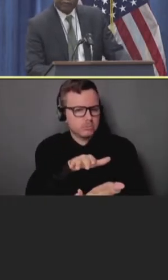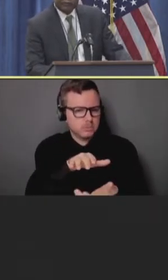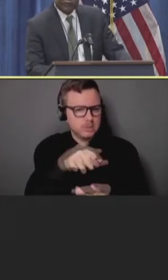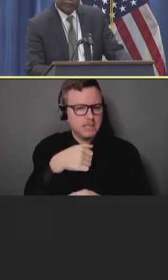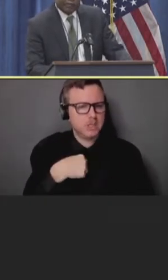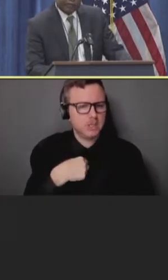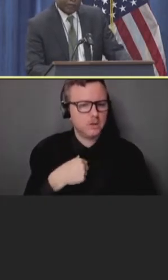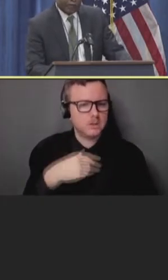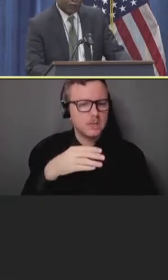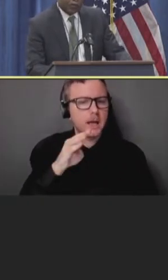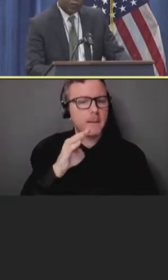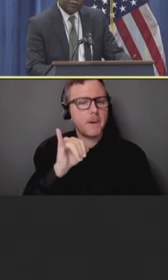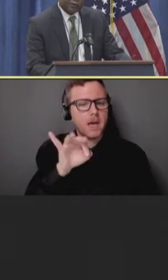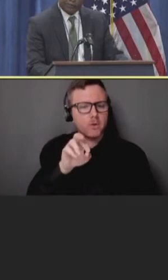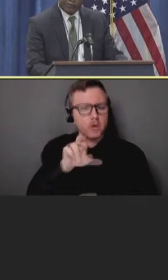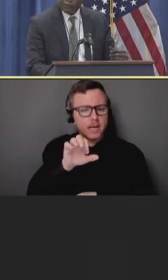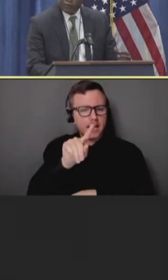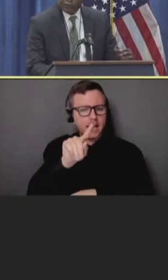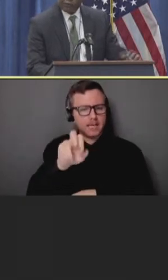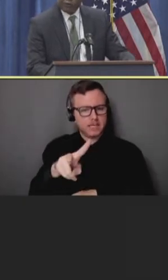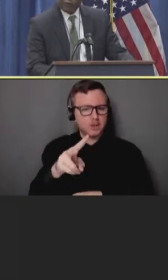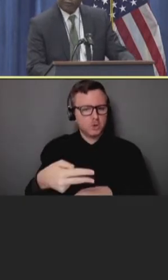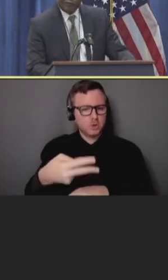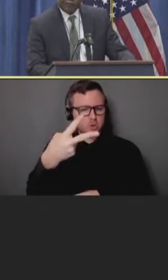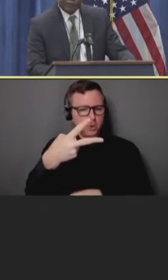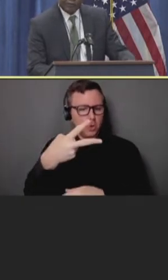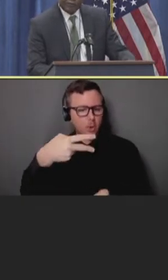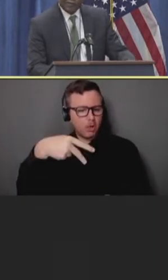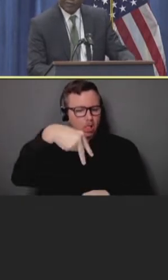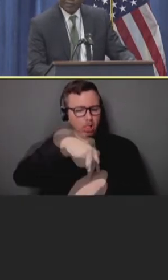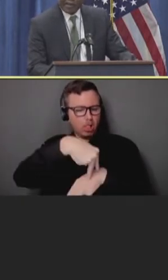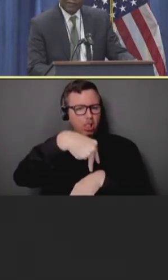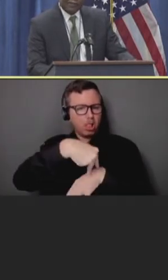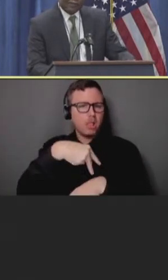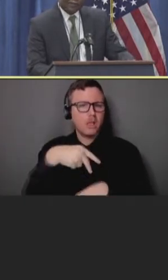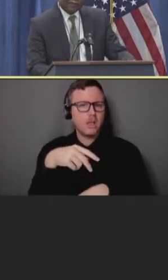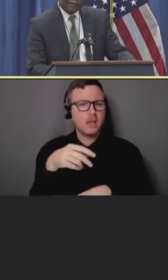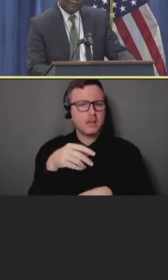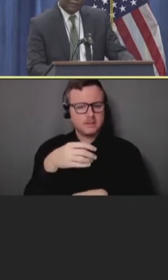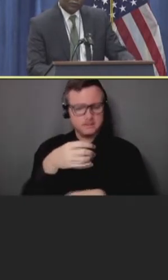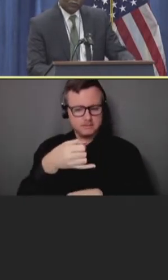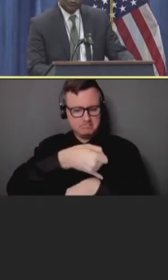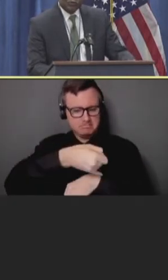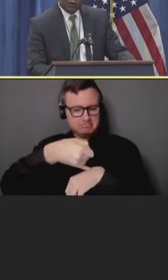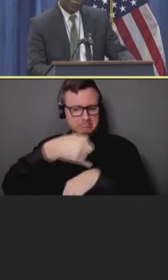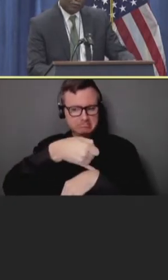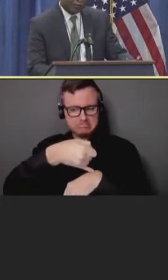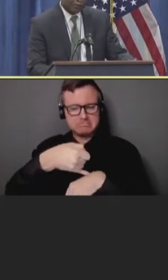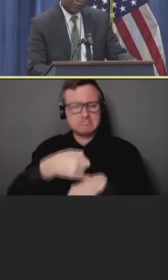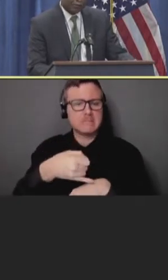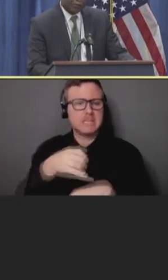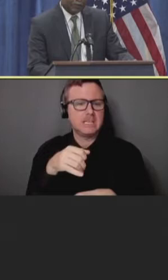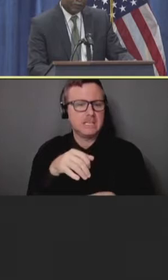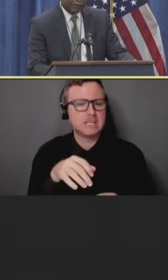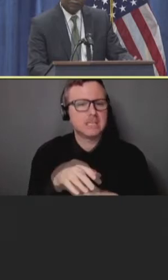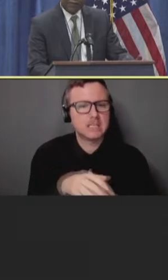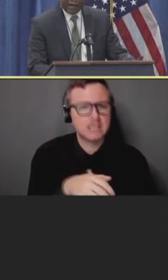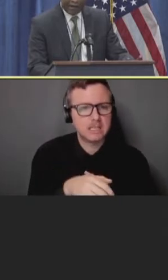And so one of the things that we learned from the DoD is that the individuals who are providing